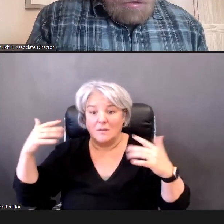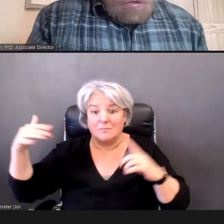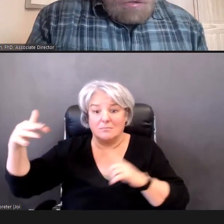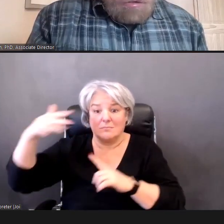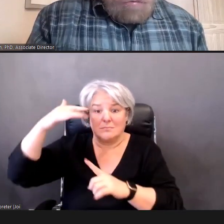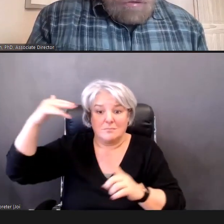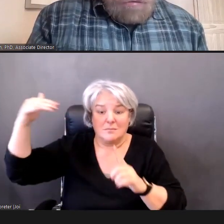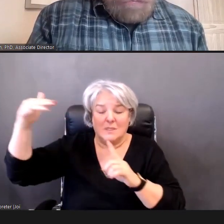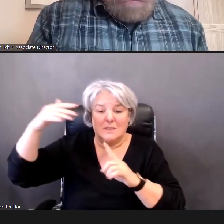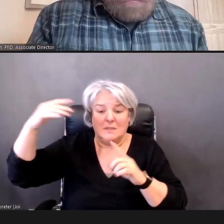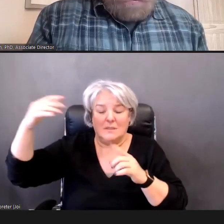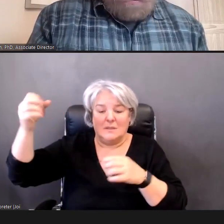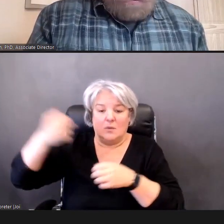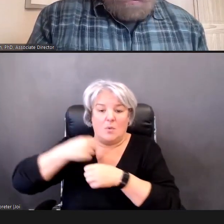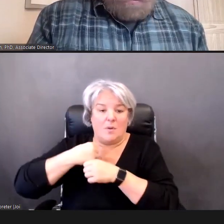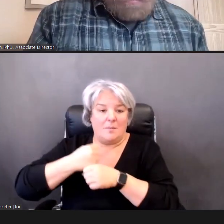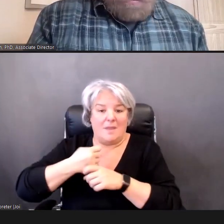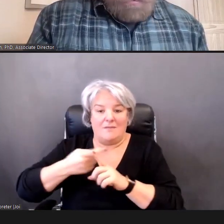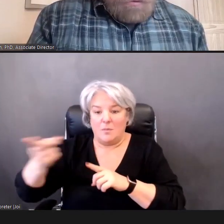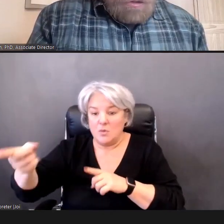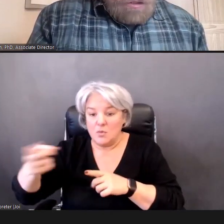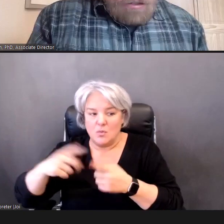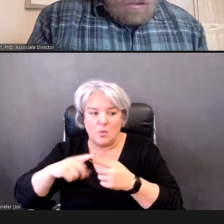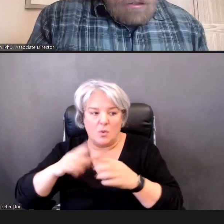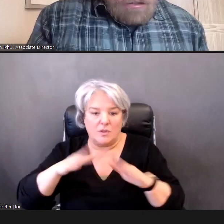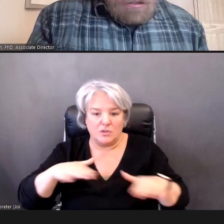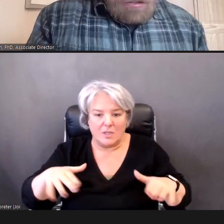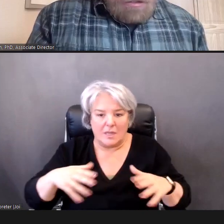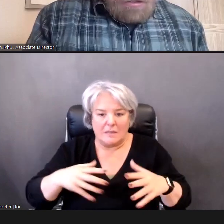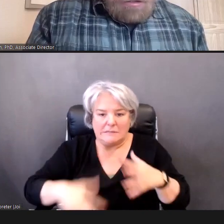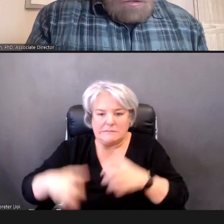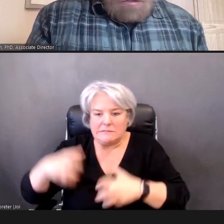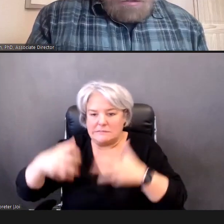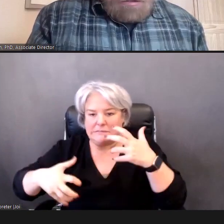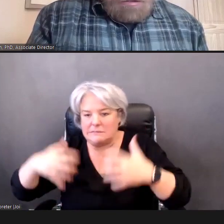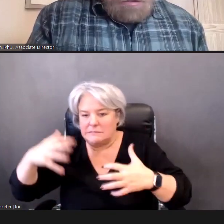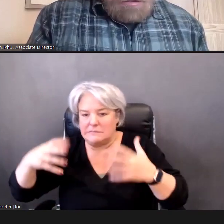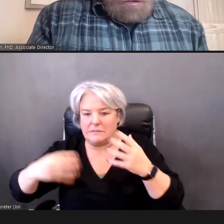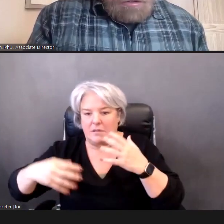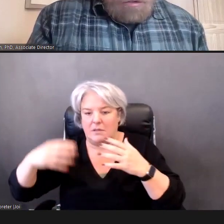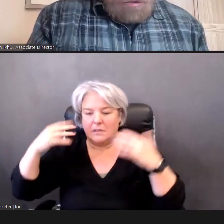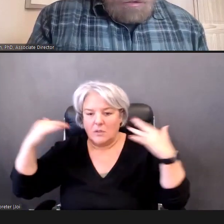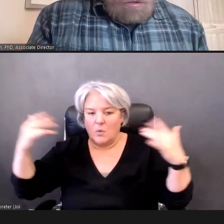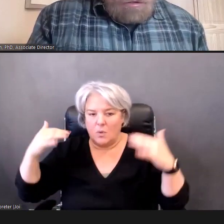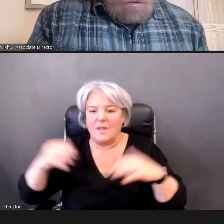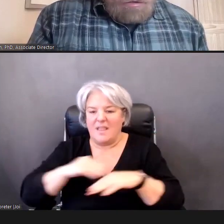generated from you or the child um